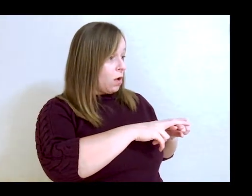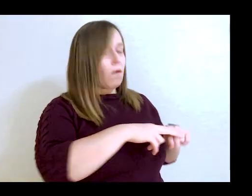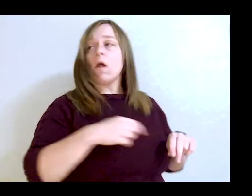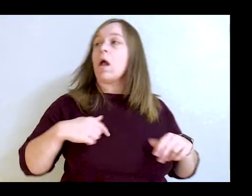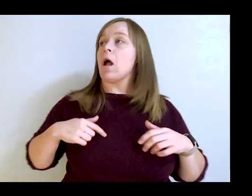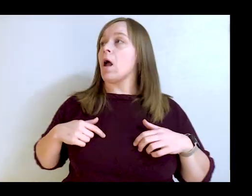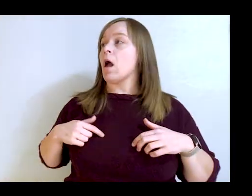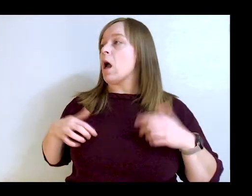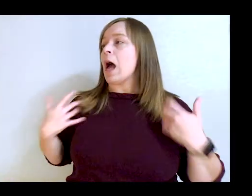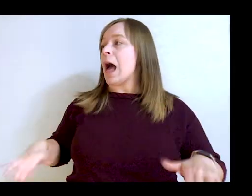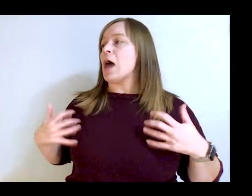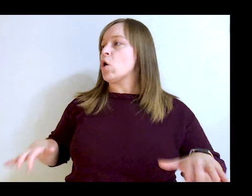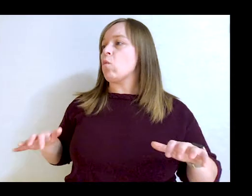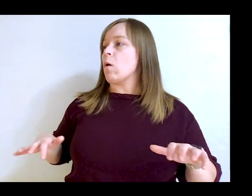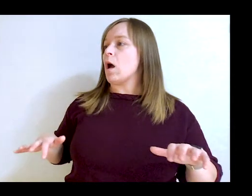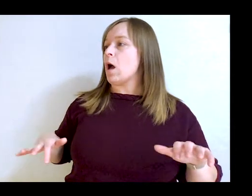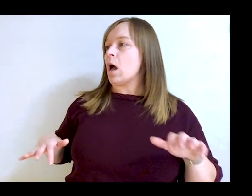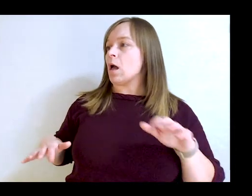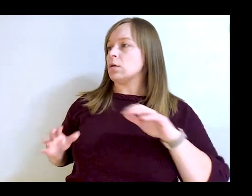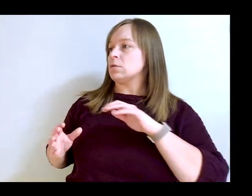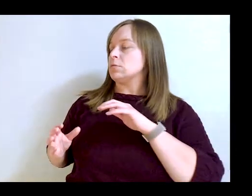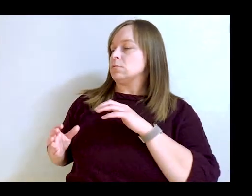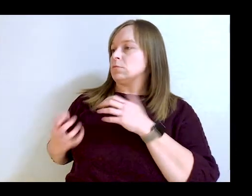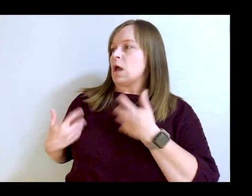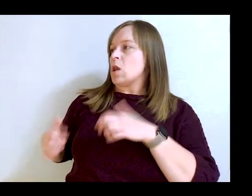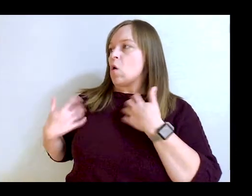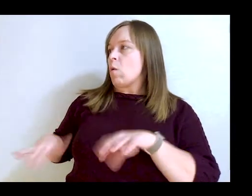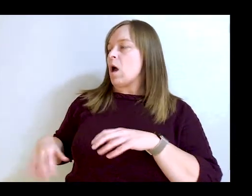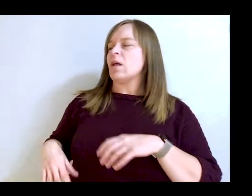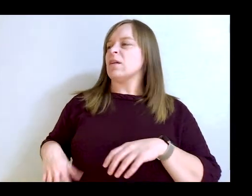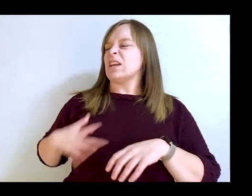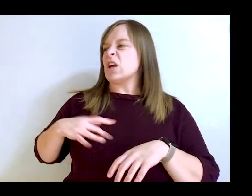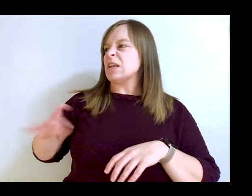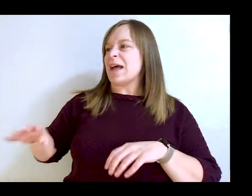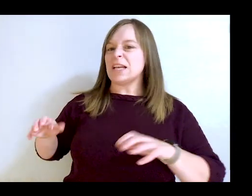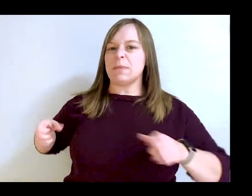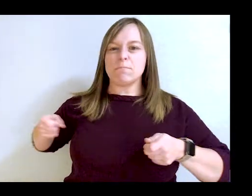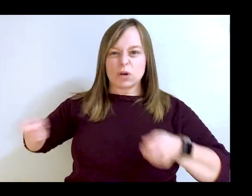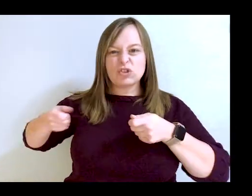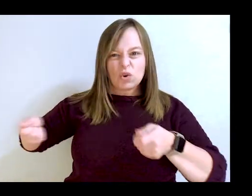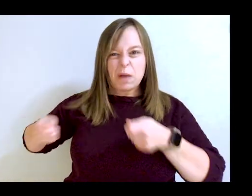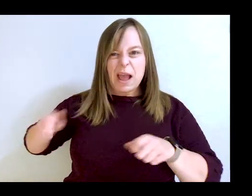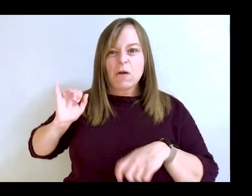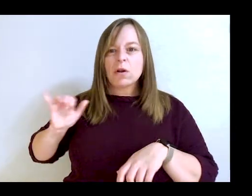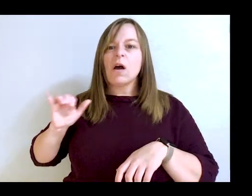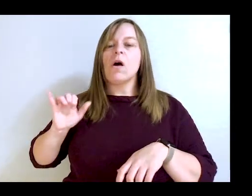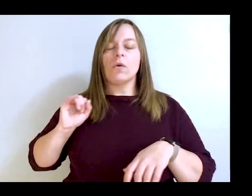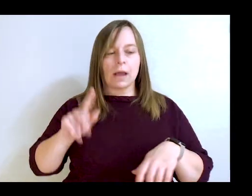N: Yeah, I know. I don't like to be pushed around. M: Right. R: He said he doesn't like to be pushed around.